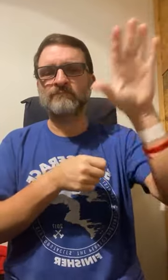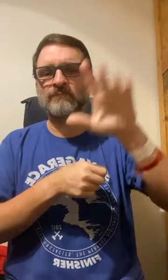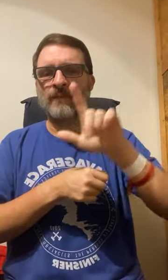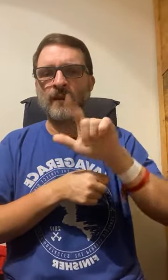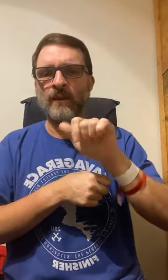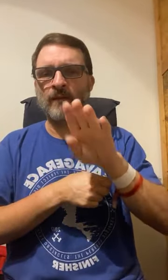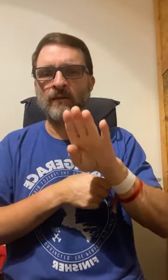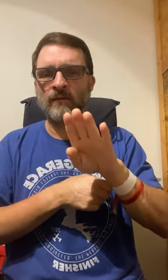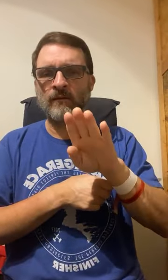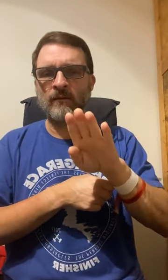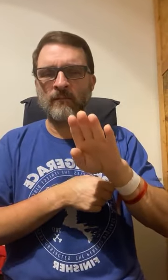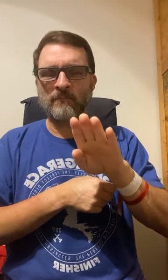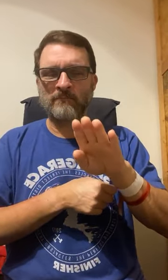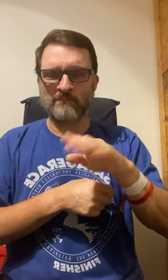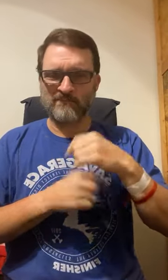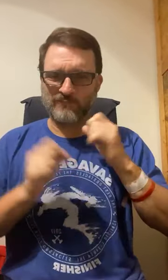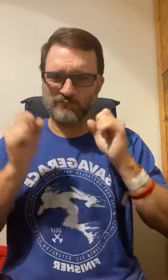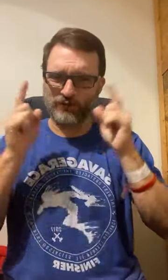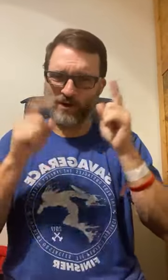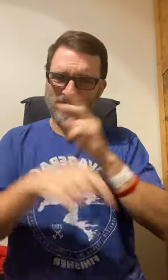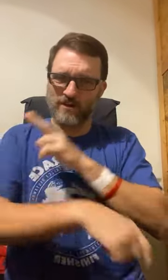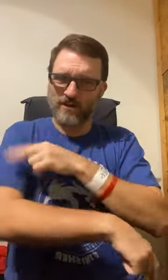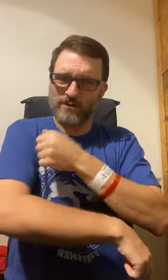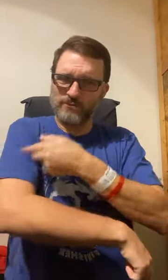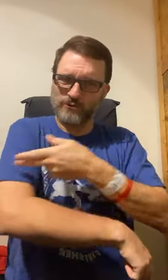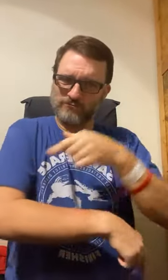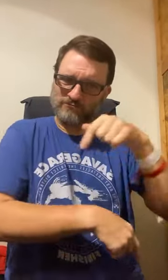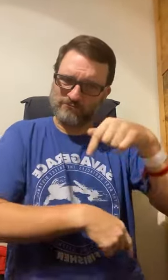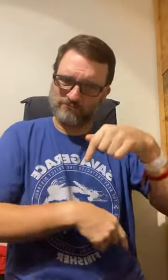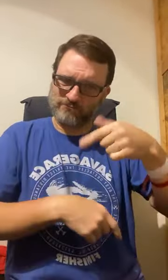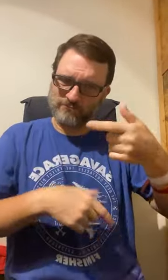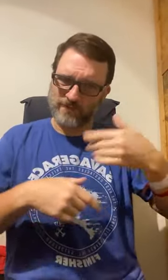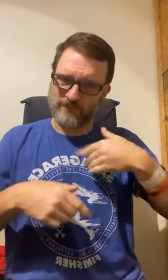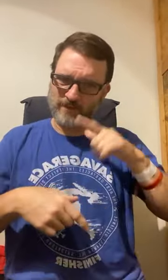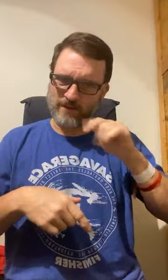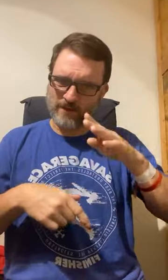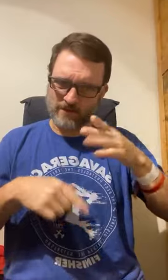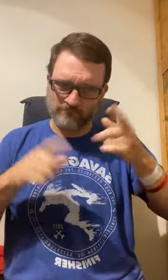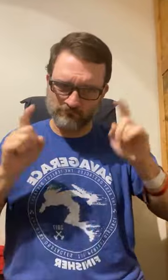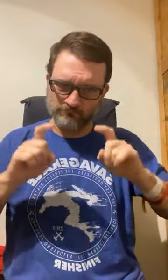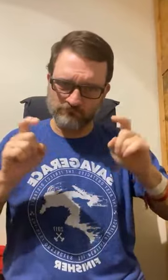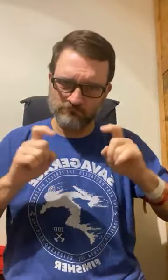to send to the lab I'm surprised the hospital should have a lab ready to test